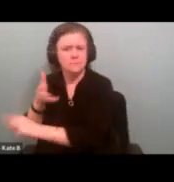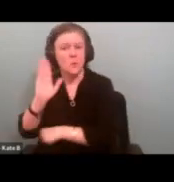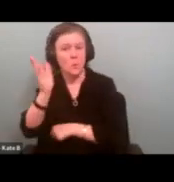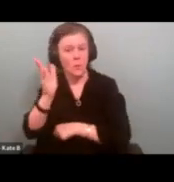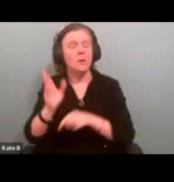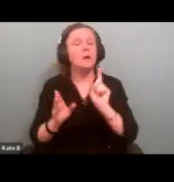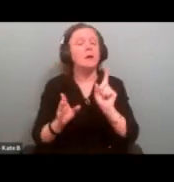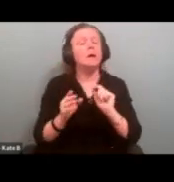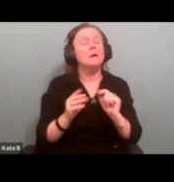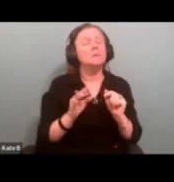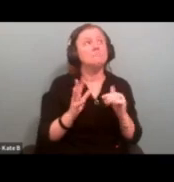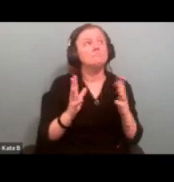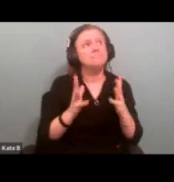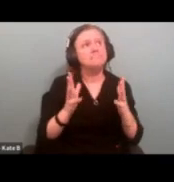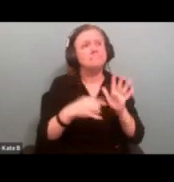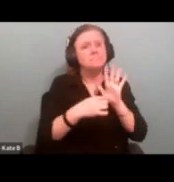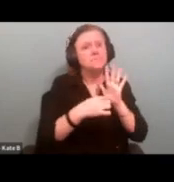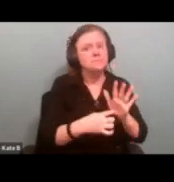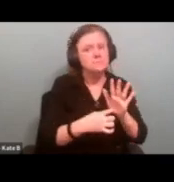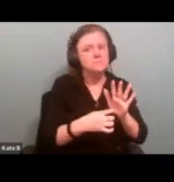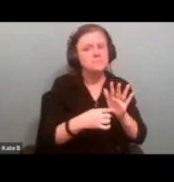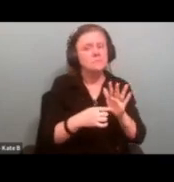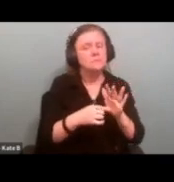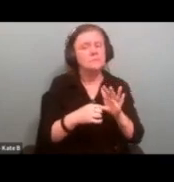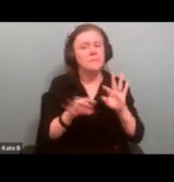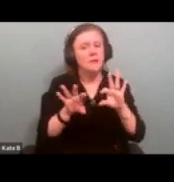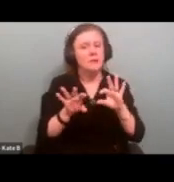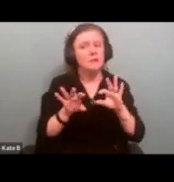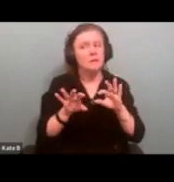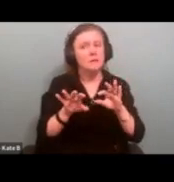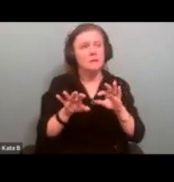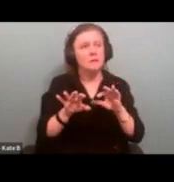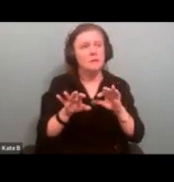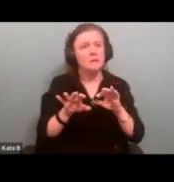way, pointing out what families have indicated, are most helpful